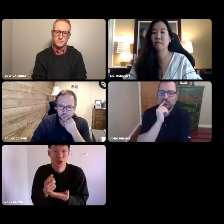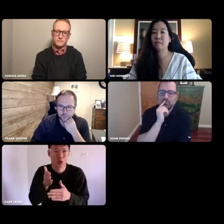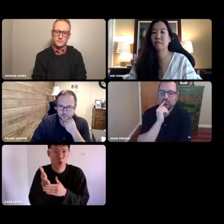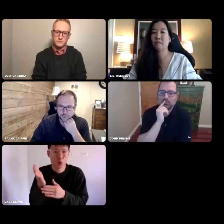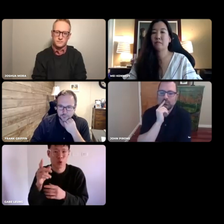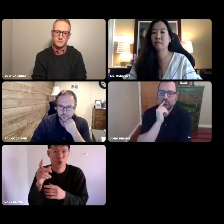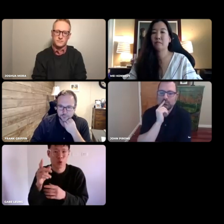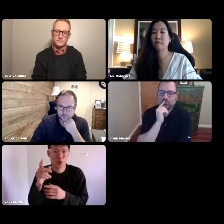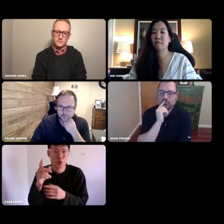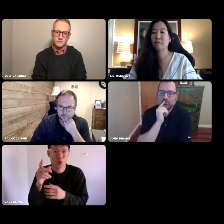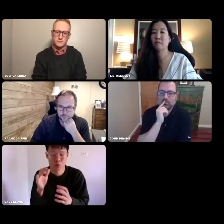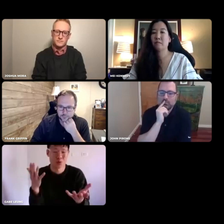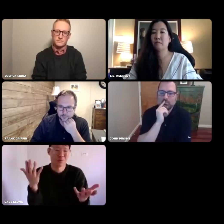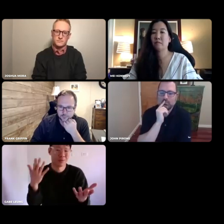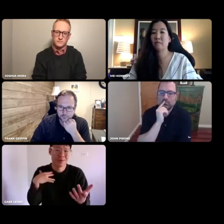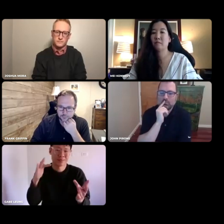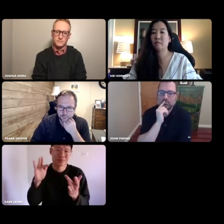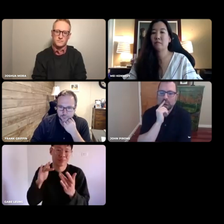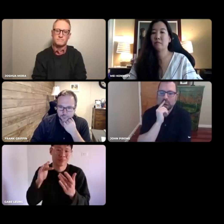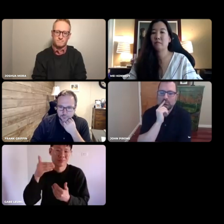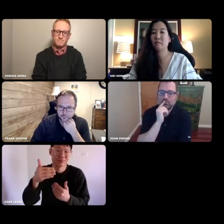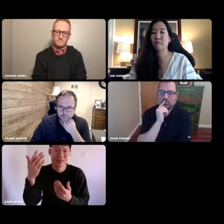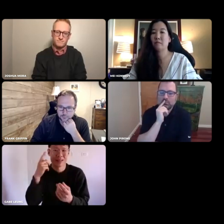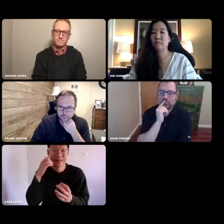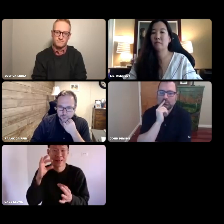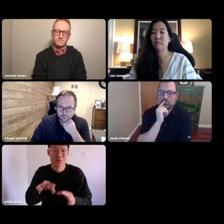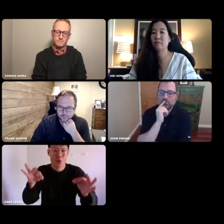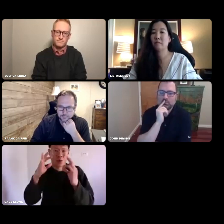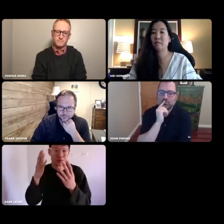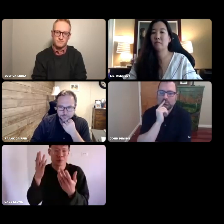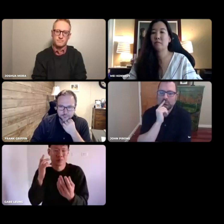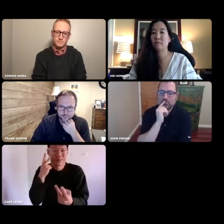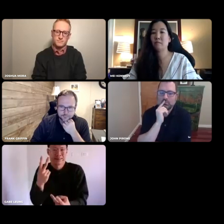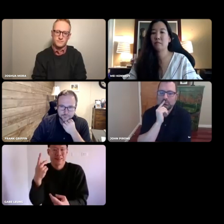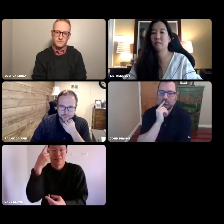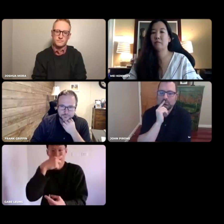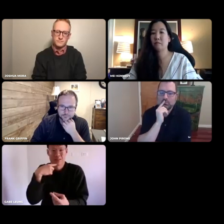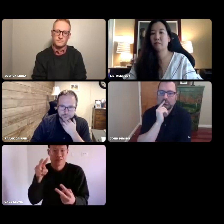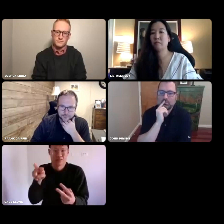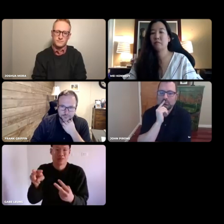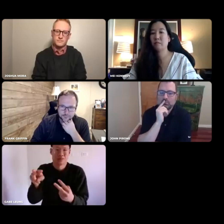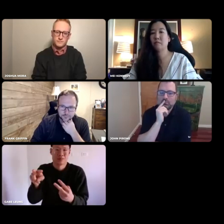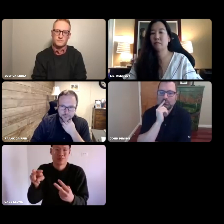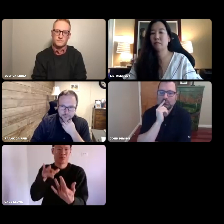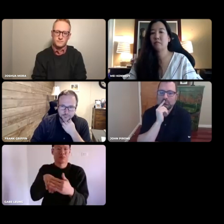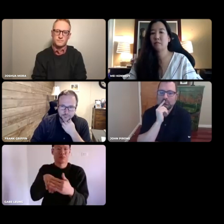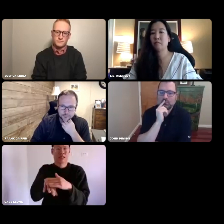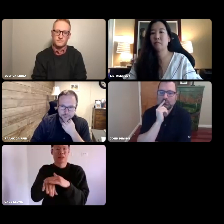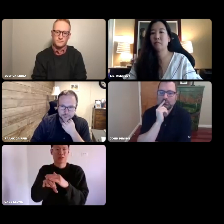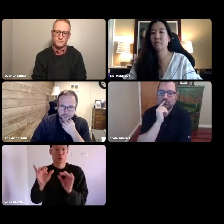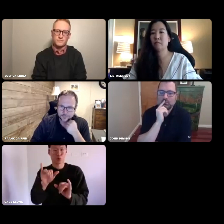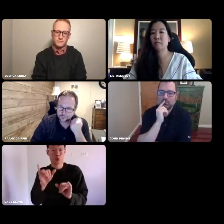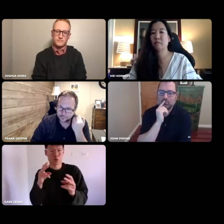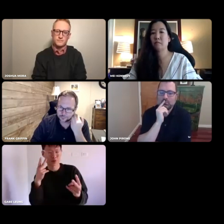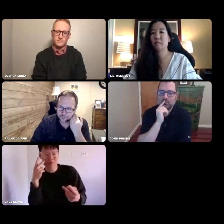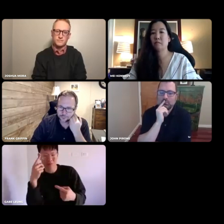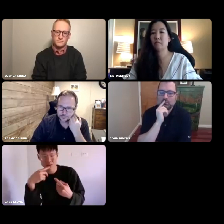I also just spoke with my students during the week. I don't have everyday contact with them, but I reach out to them frequently.